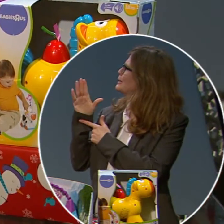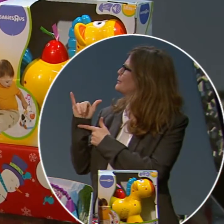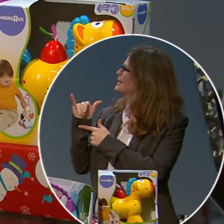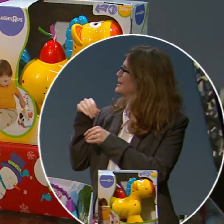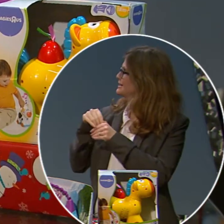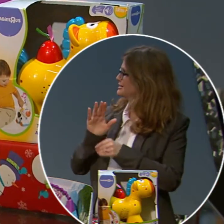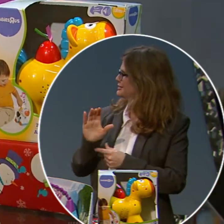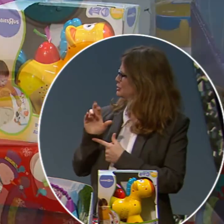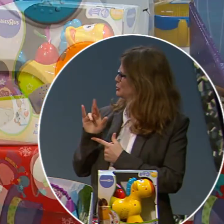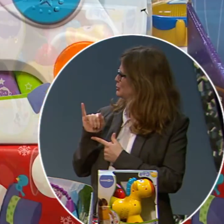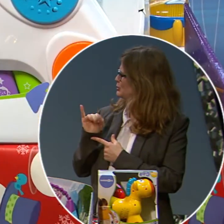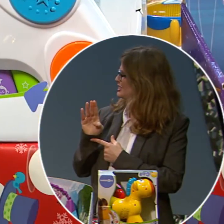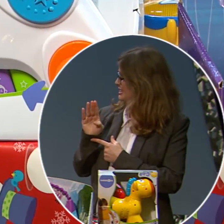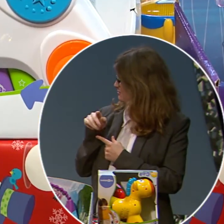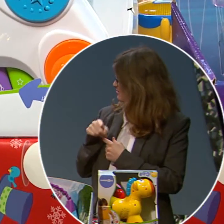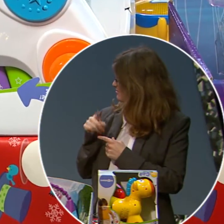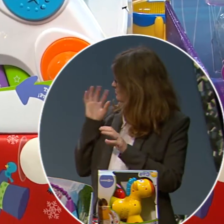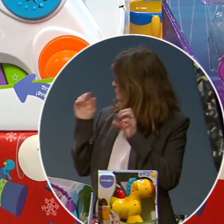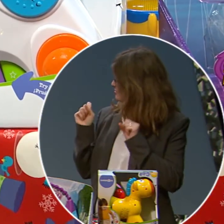in his crib. Is that loud too?